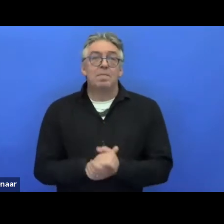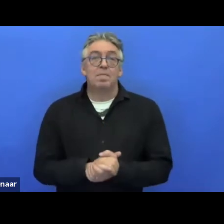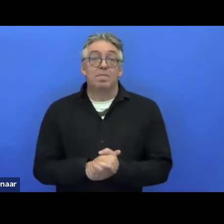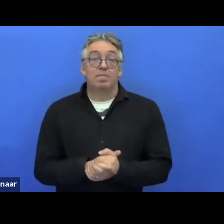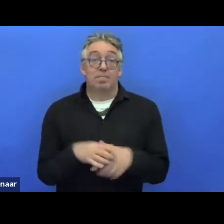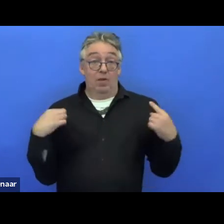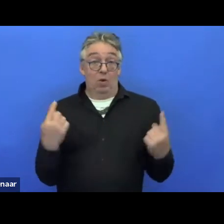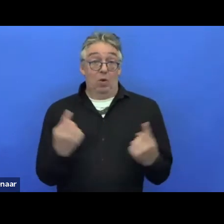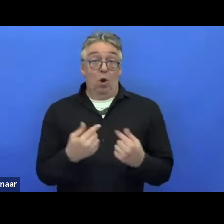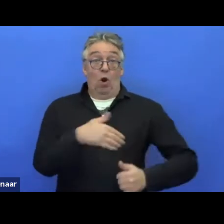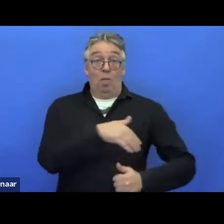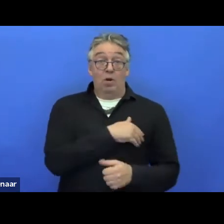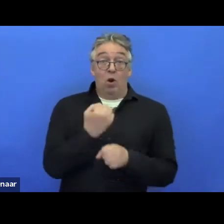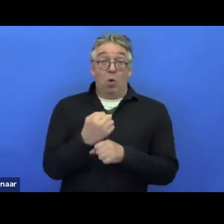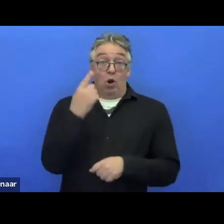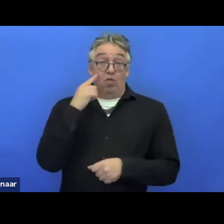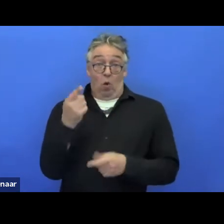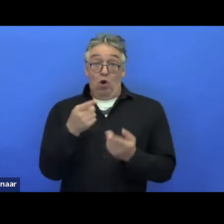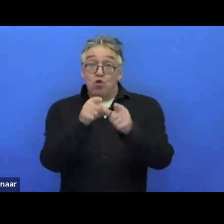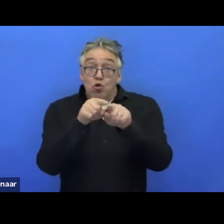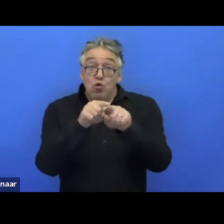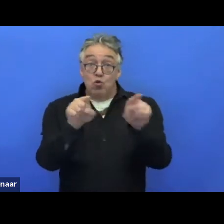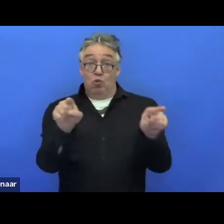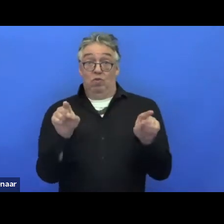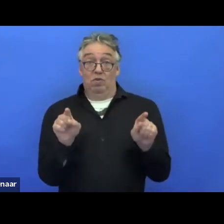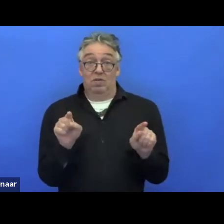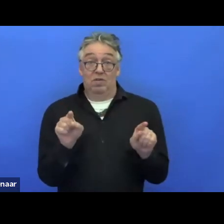And I have the impression that we haven't underlined this too much